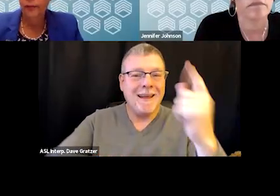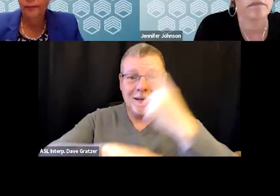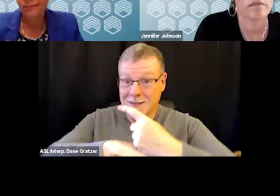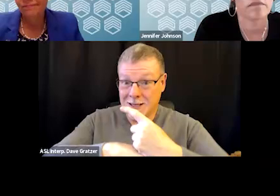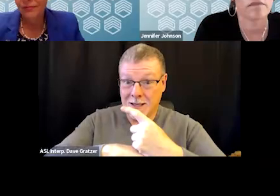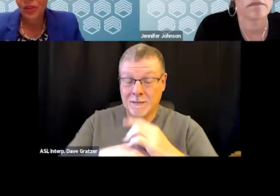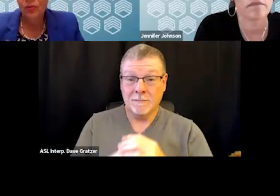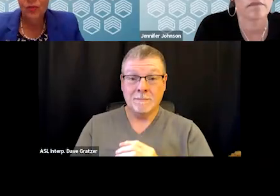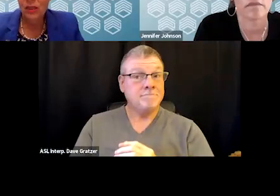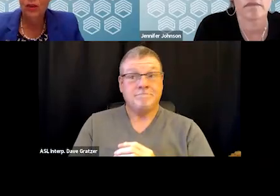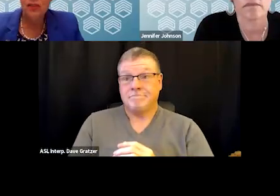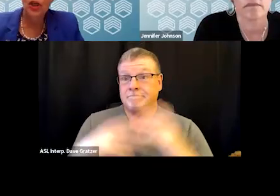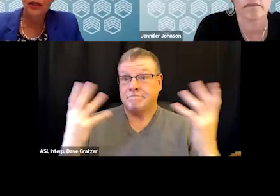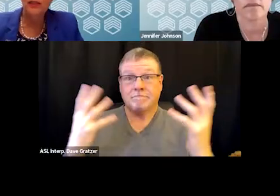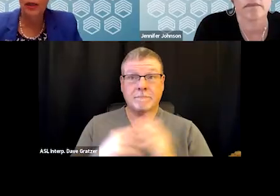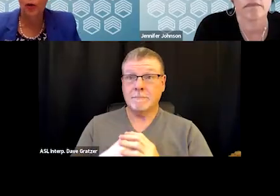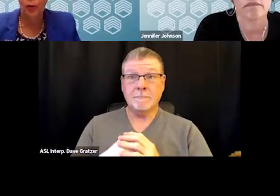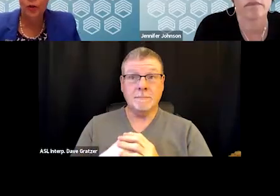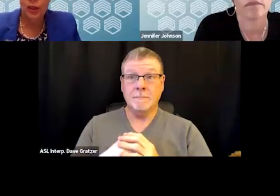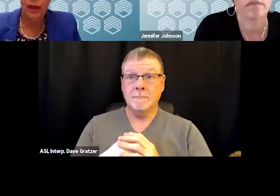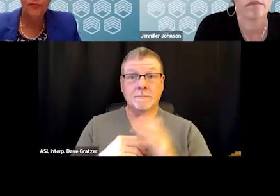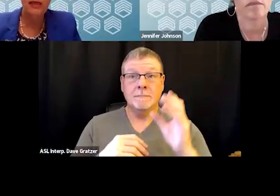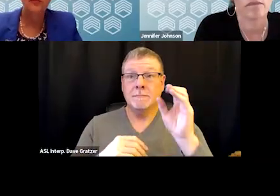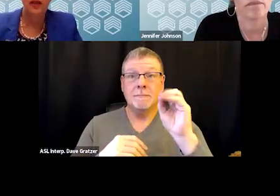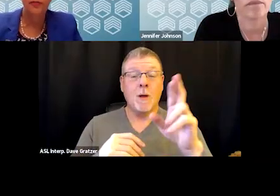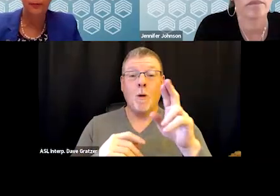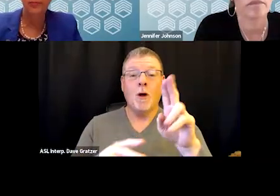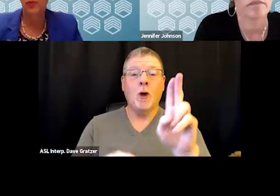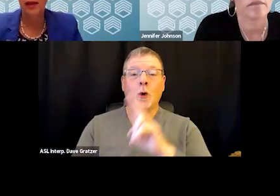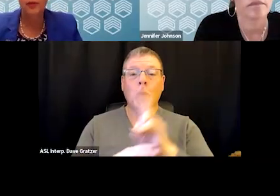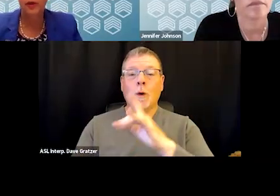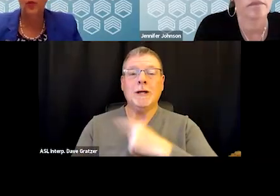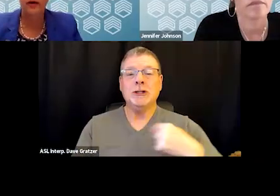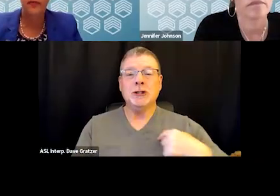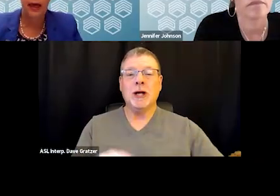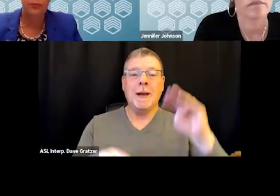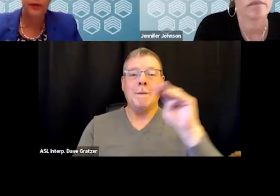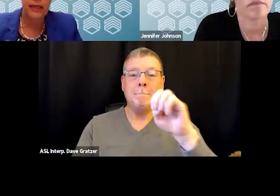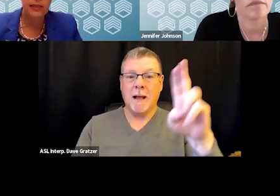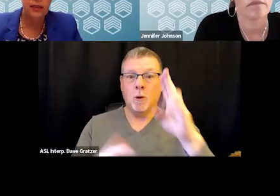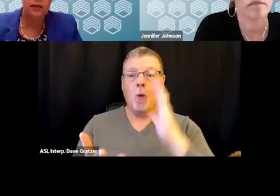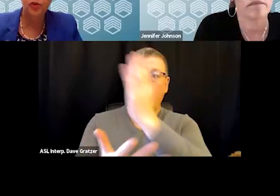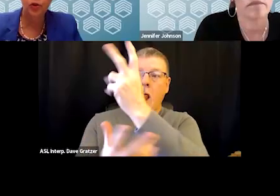Um, or y- so it's a Chinese menu approach. They may have several of them, but we have to be aware of that and be sensitive